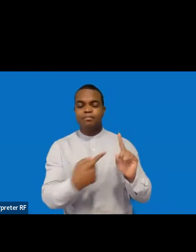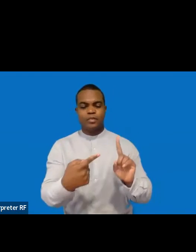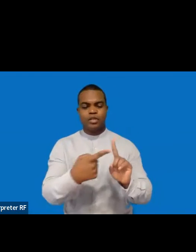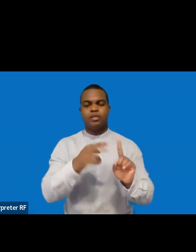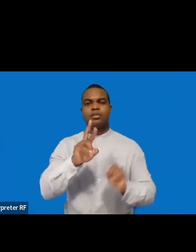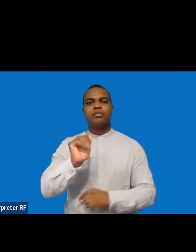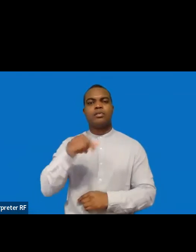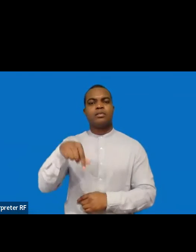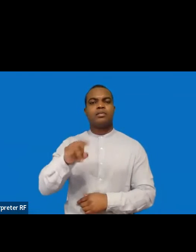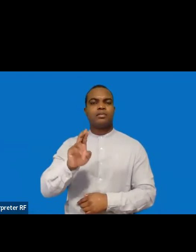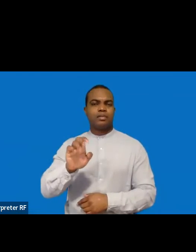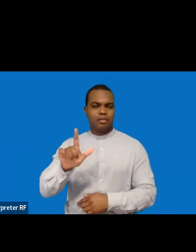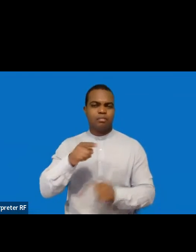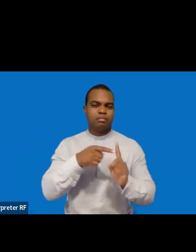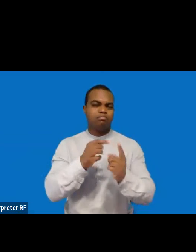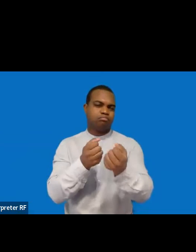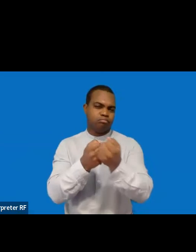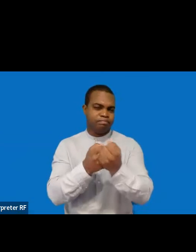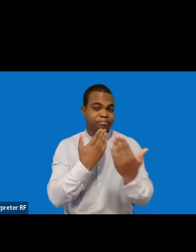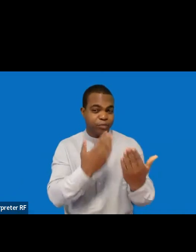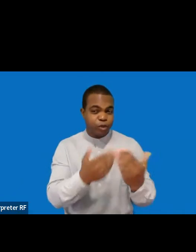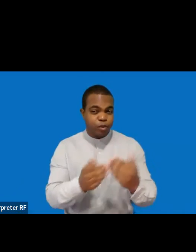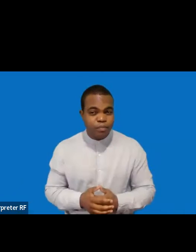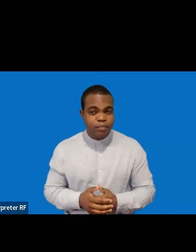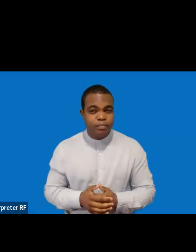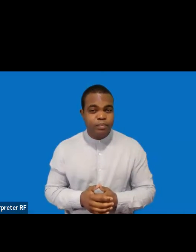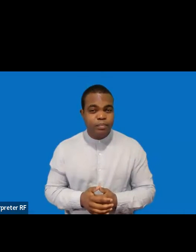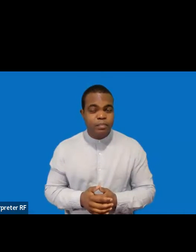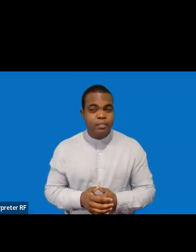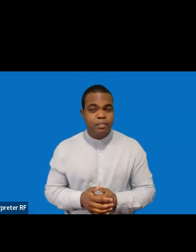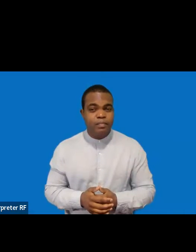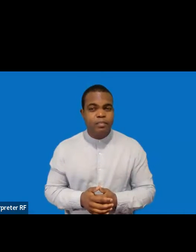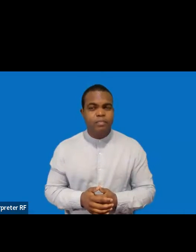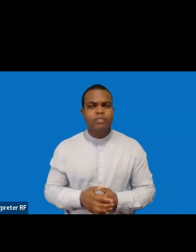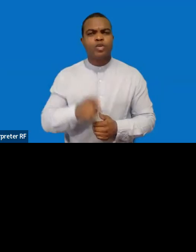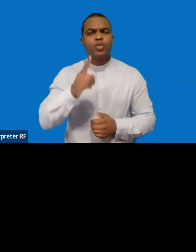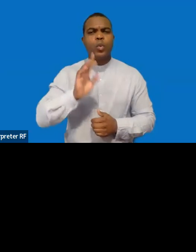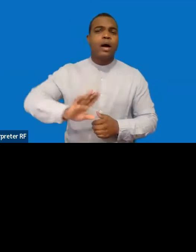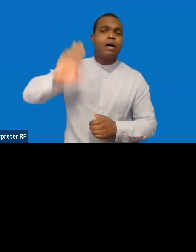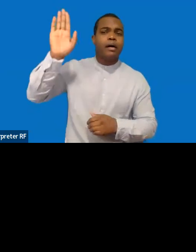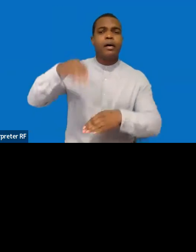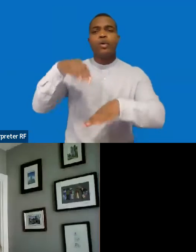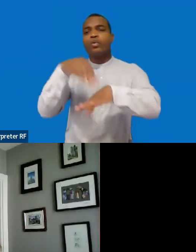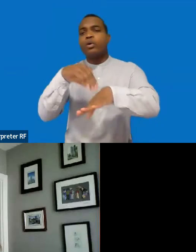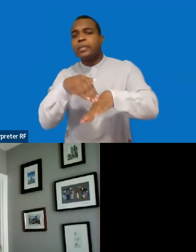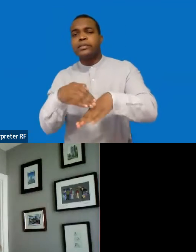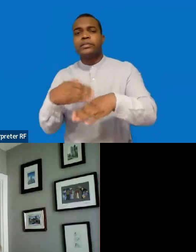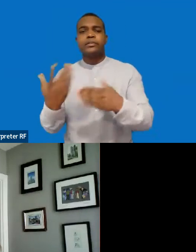otherwise it will make it very difficult. I will repeat it at the end, but, as in all our events,